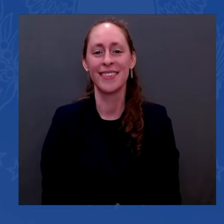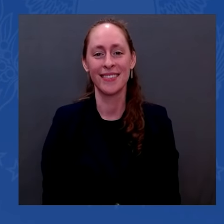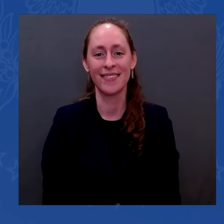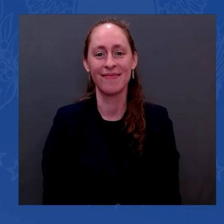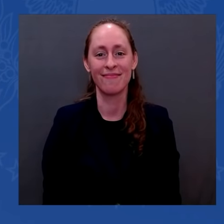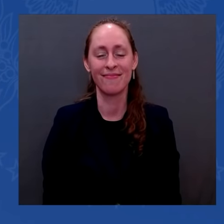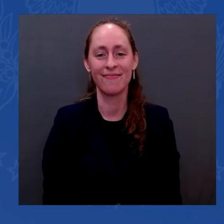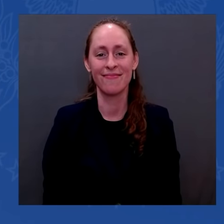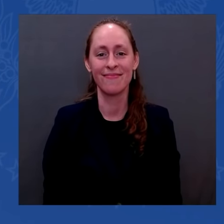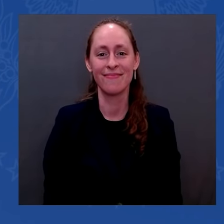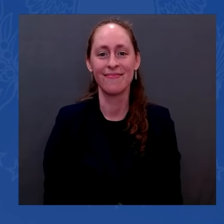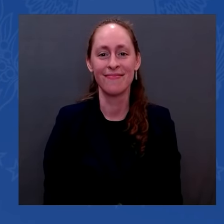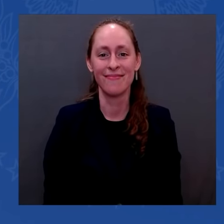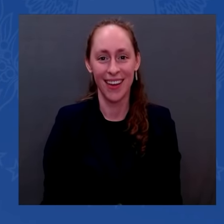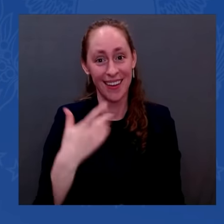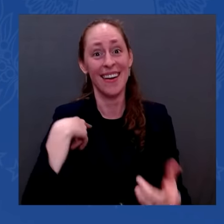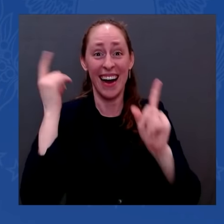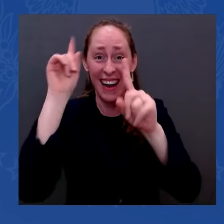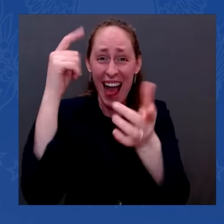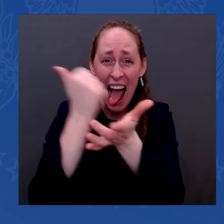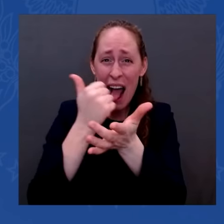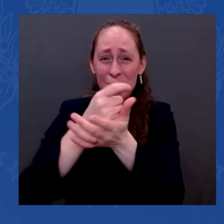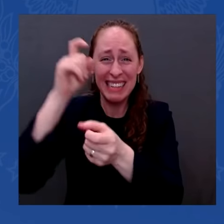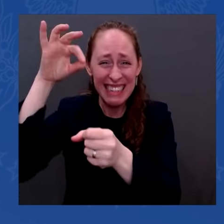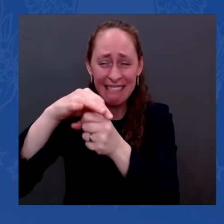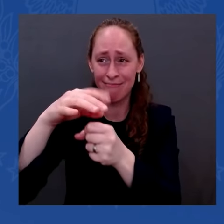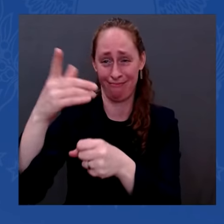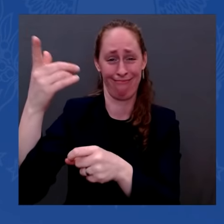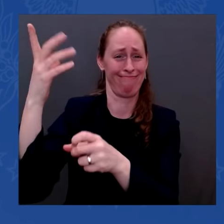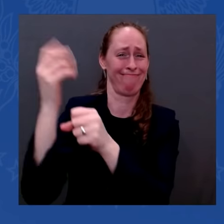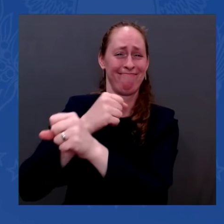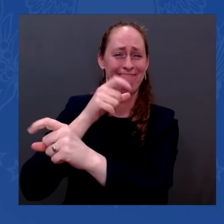and local communities, each of whom we're going to hear from shortly.